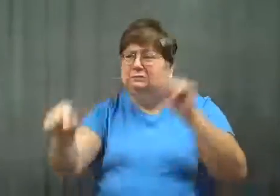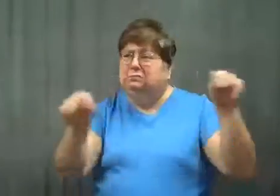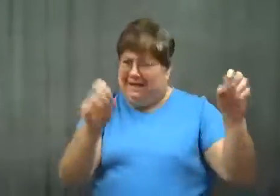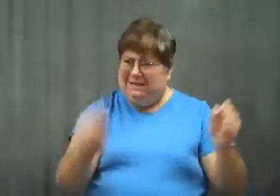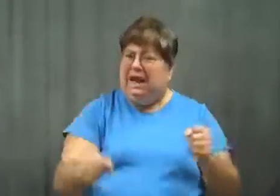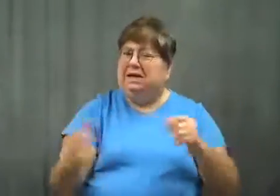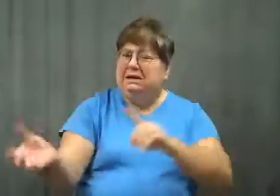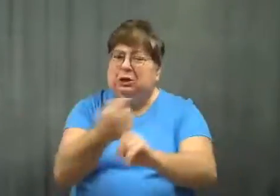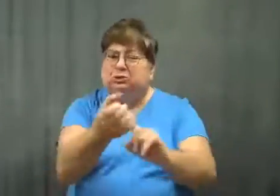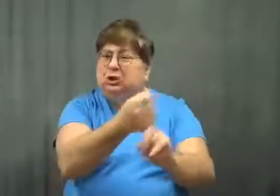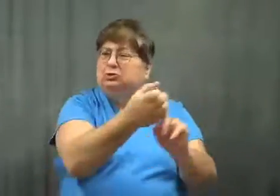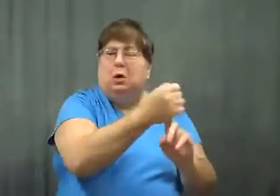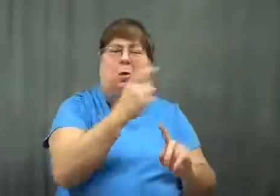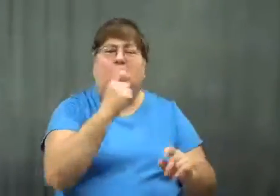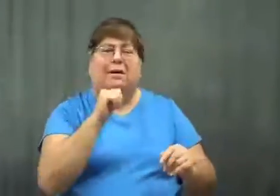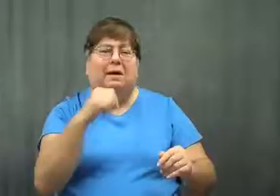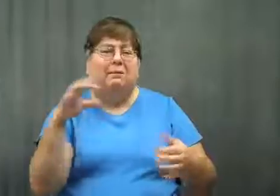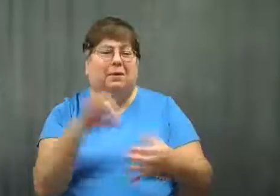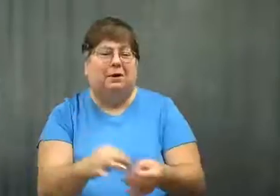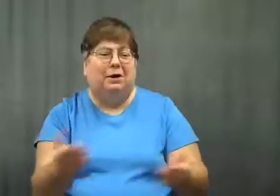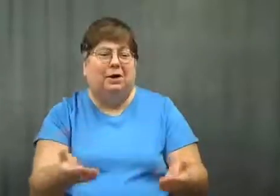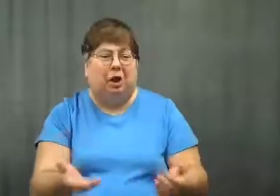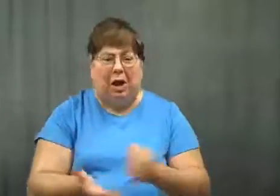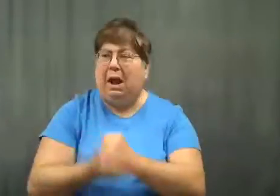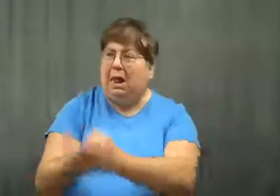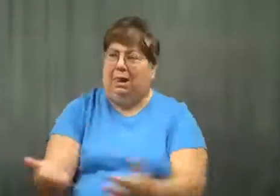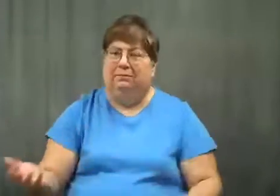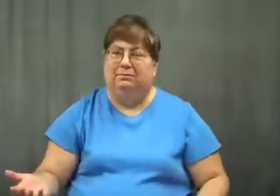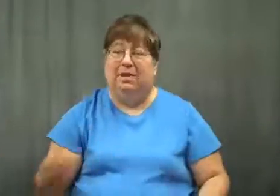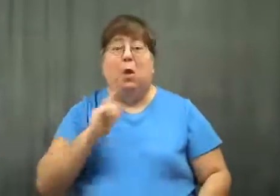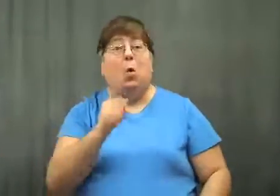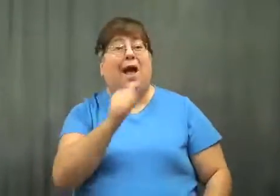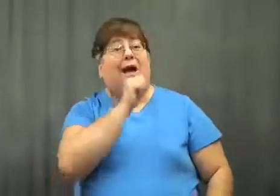who can help apprehend illegal immigrants.